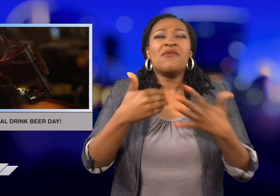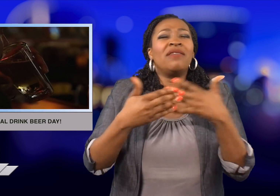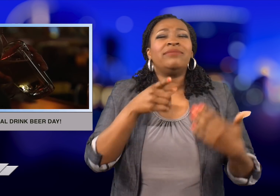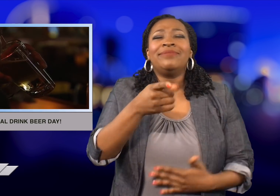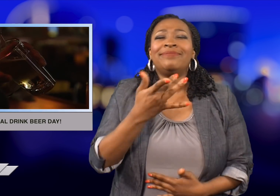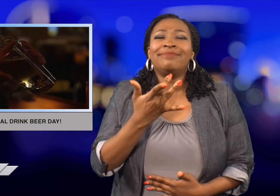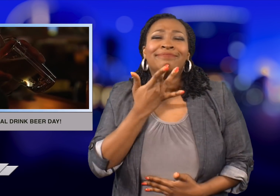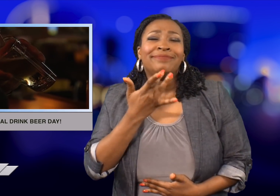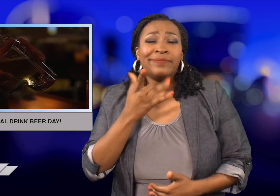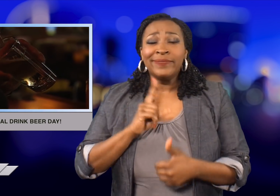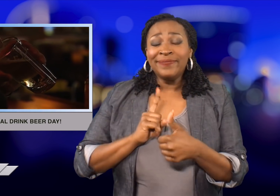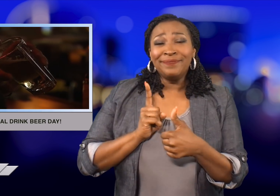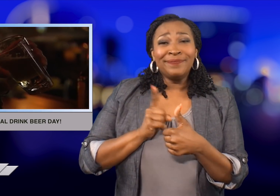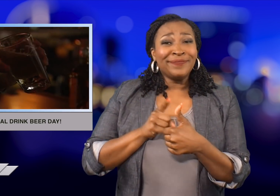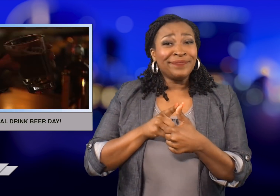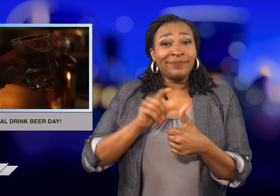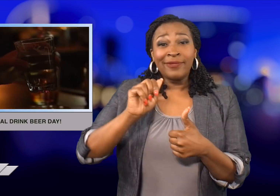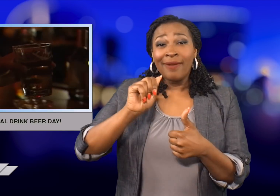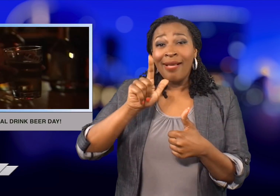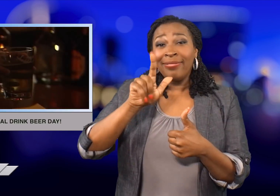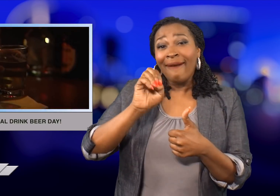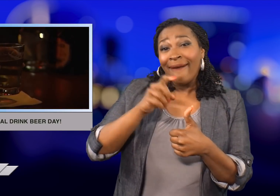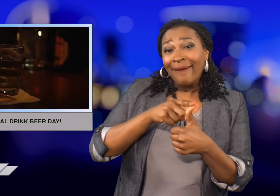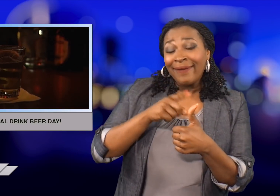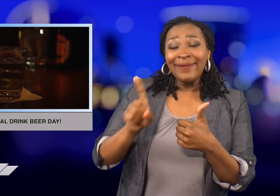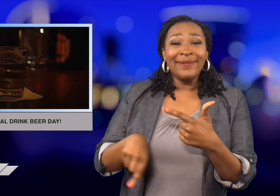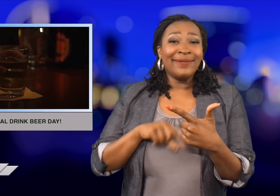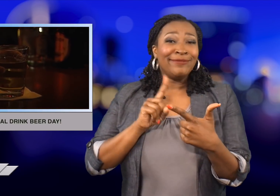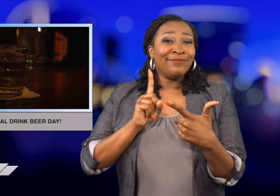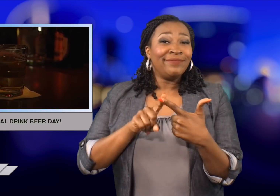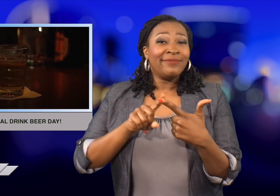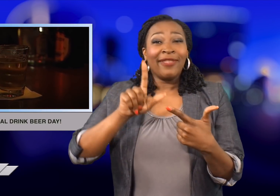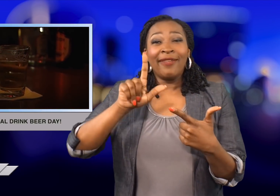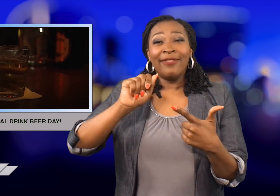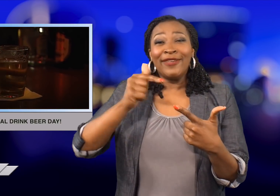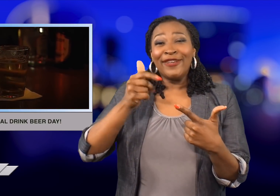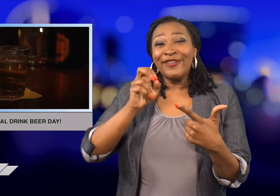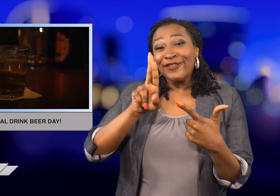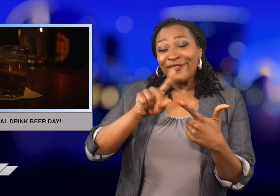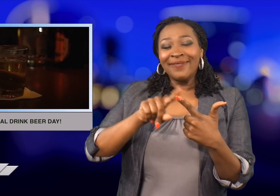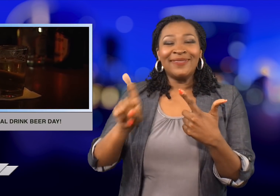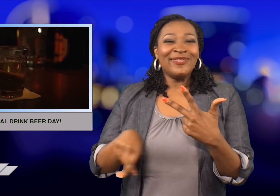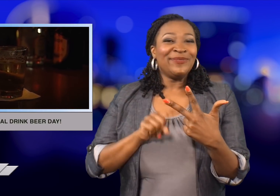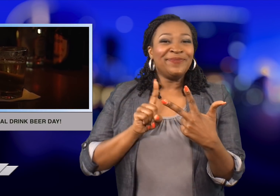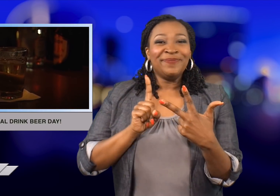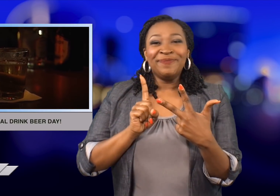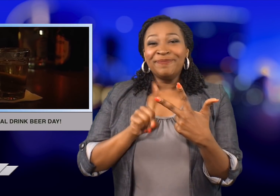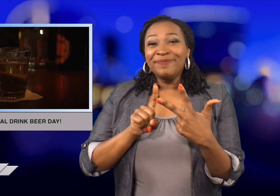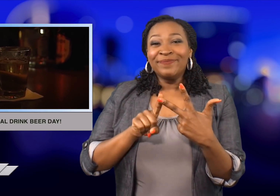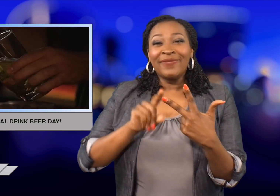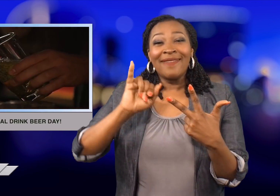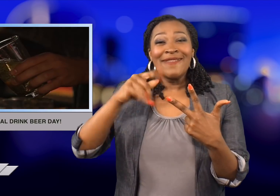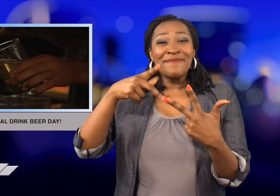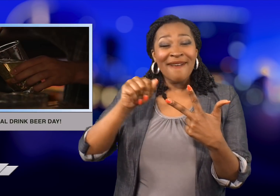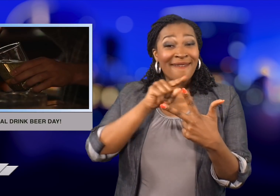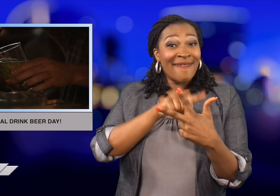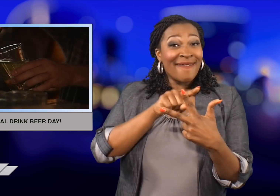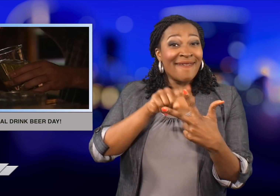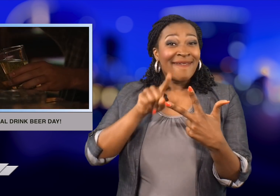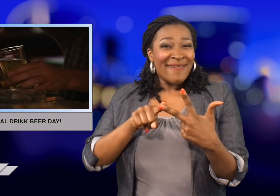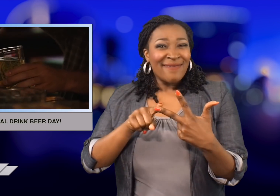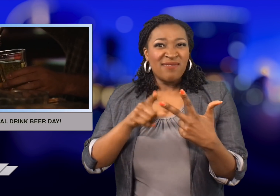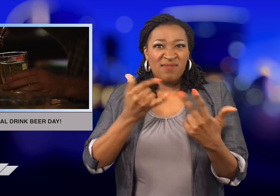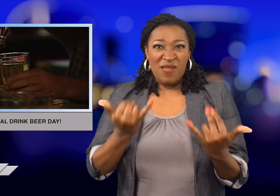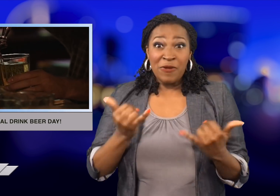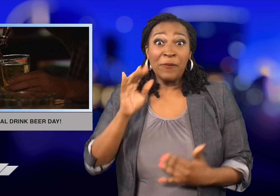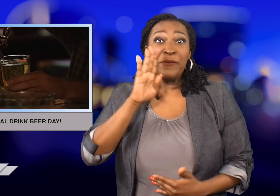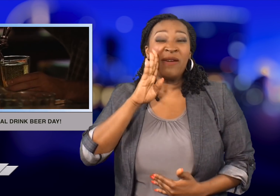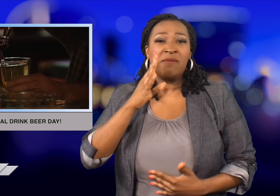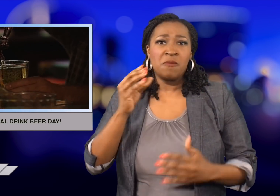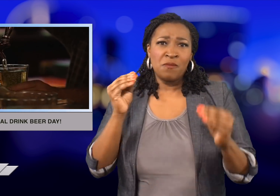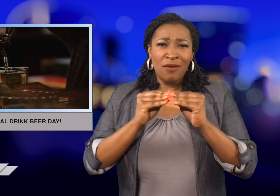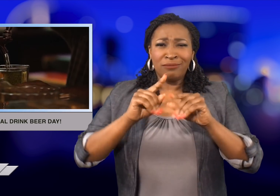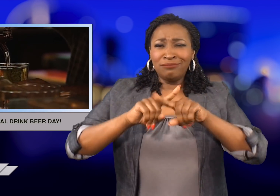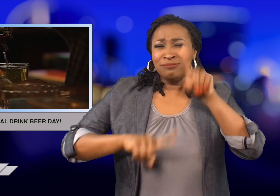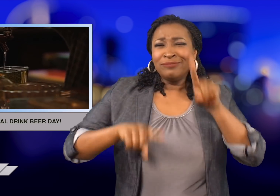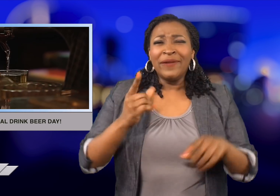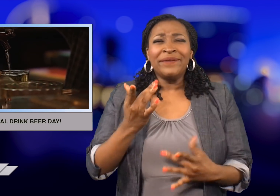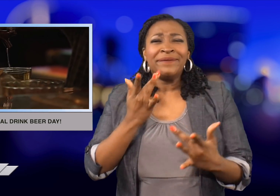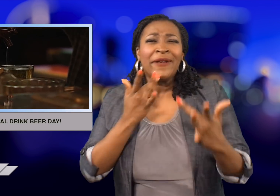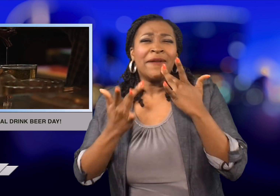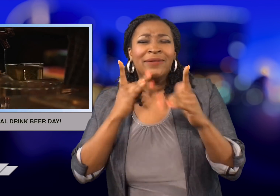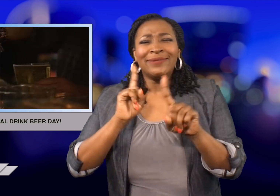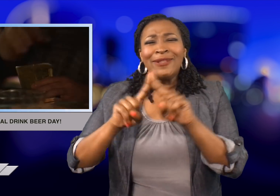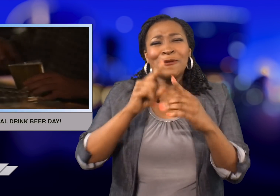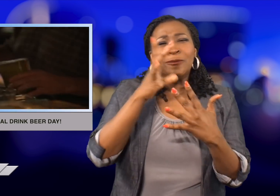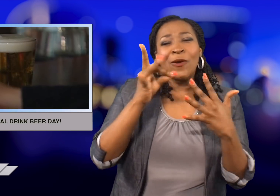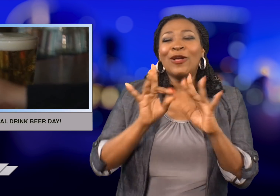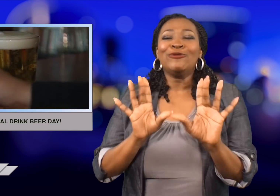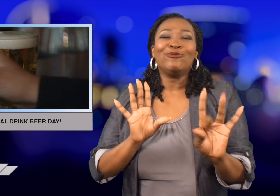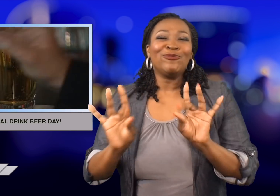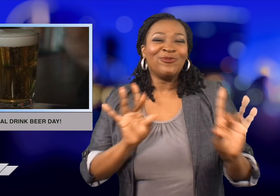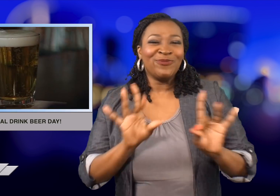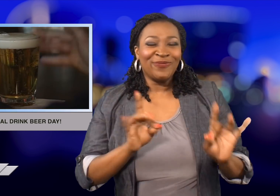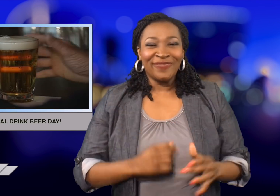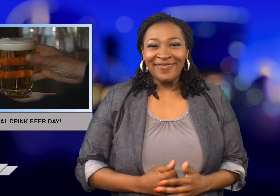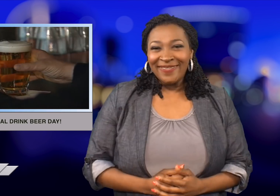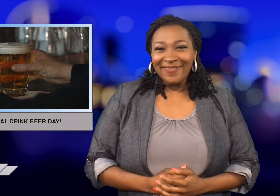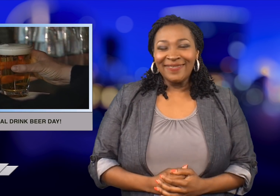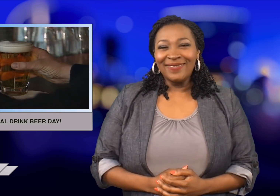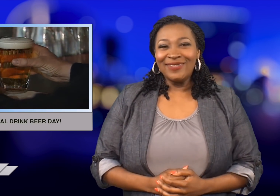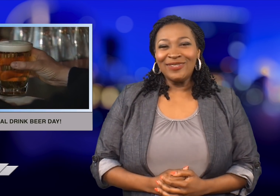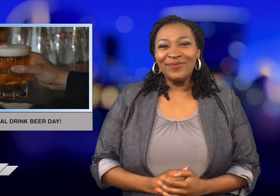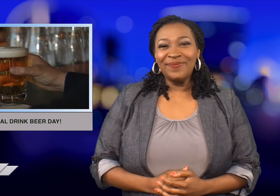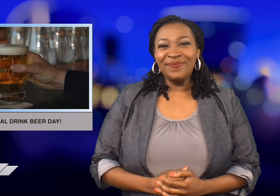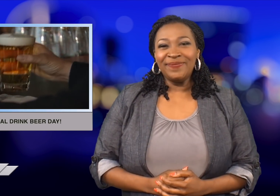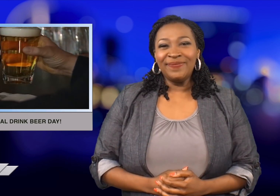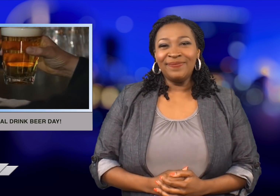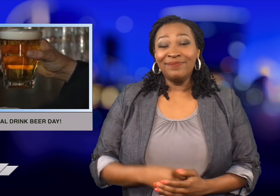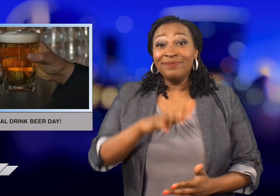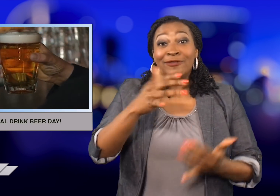Whether you prefer an ale, lager or IPA, there are more beer flavors and selections than ever.